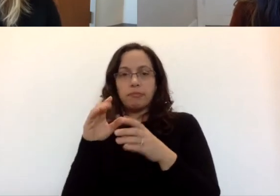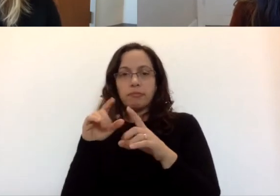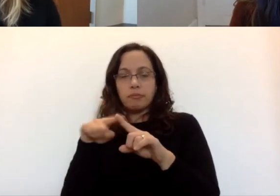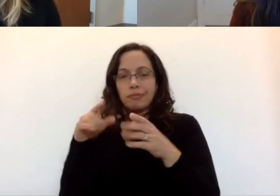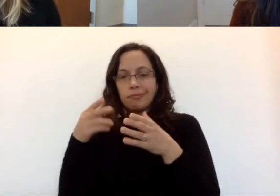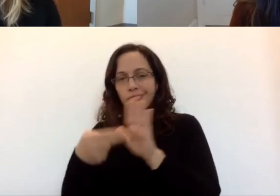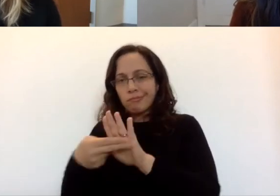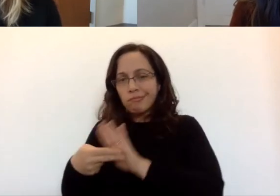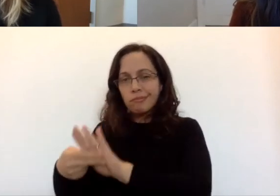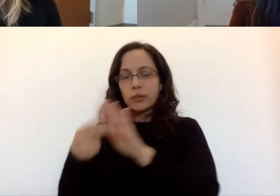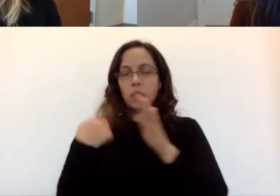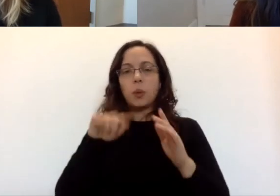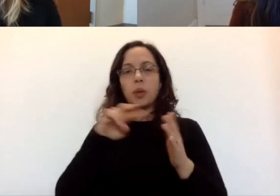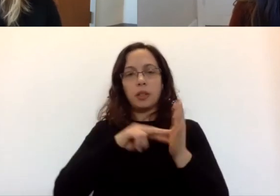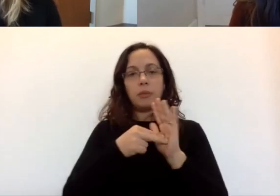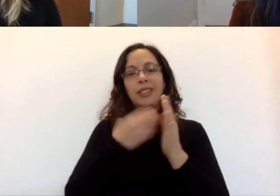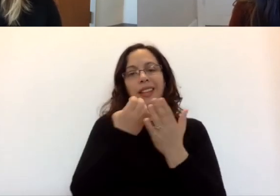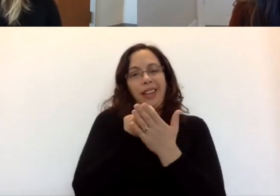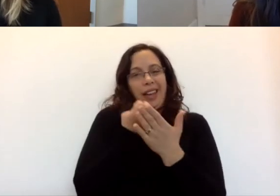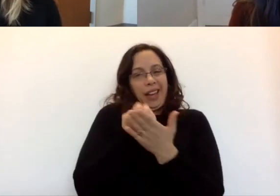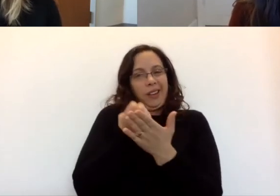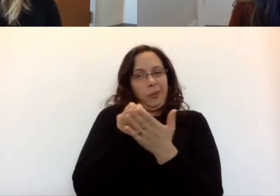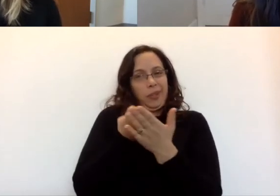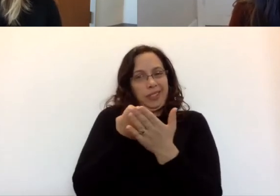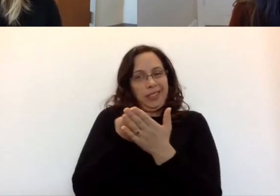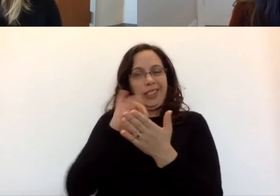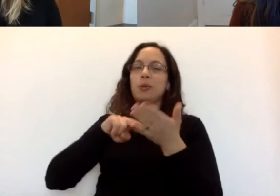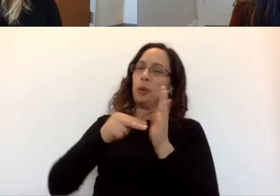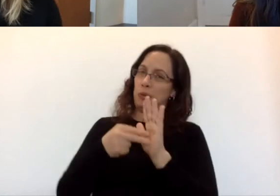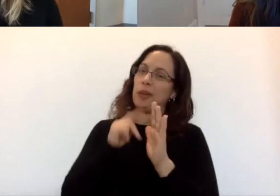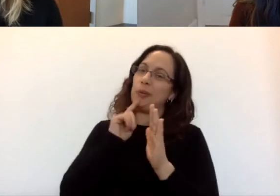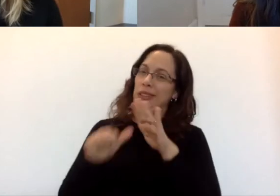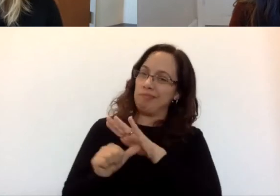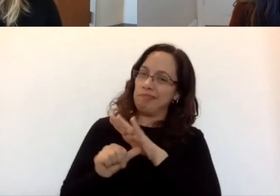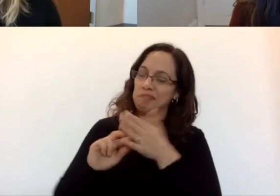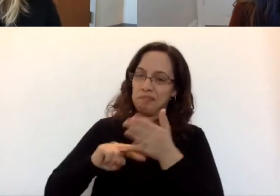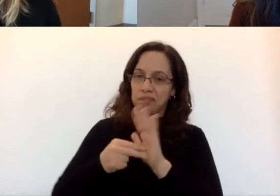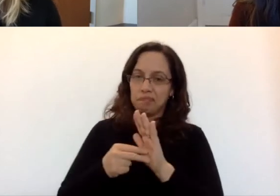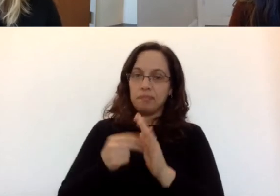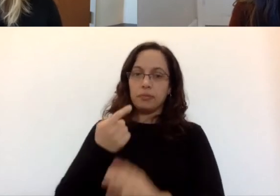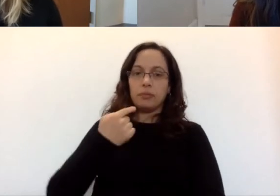right in in some important ways that those are actually you know you you're talking about the